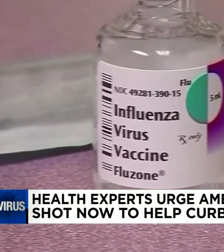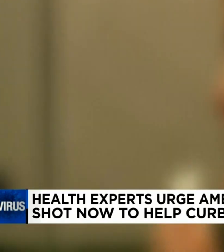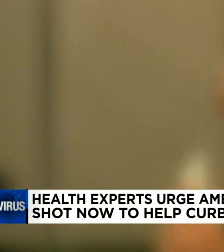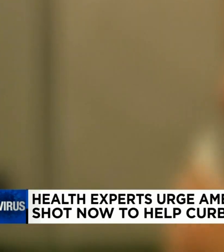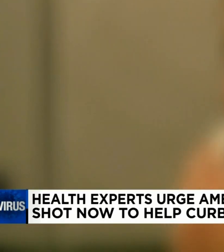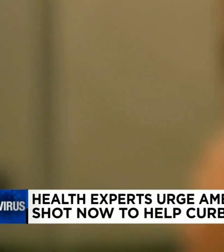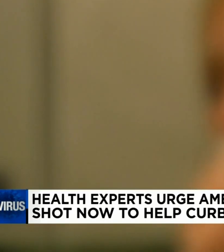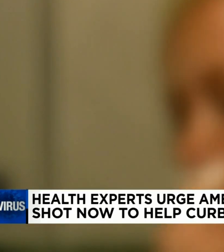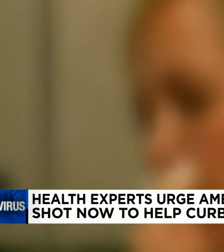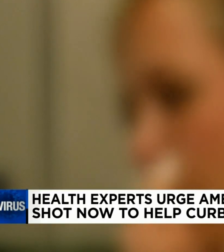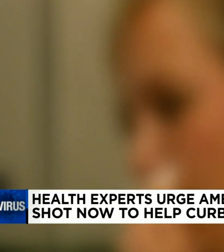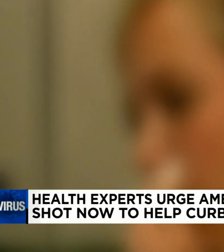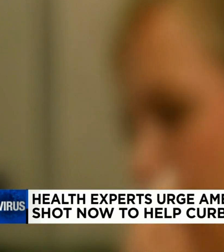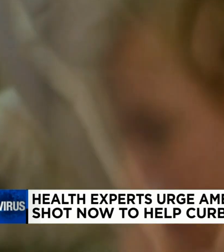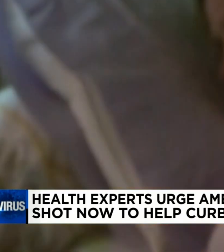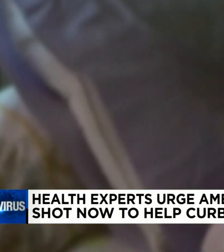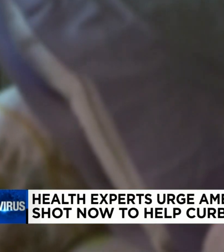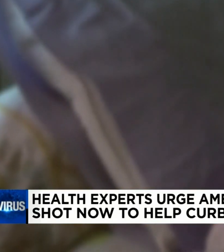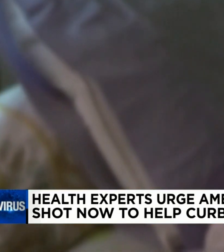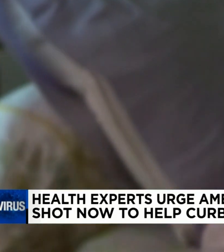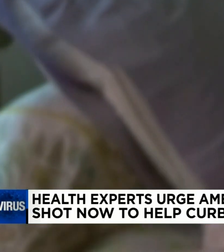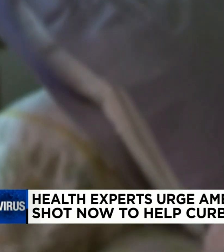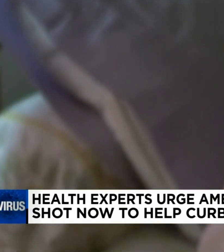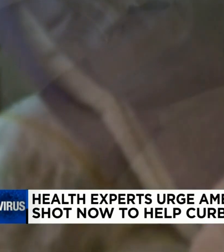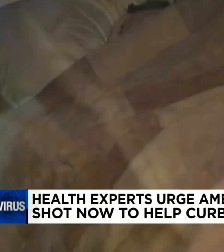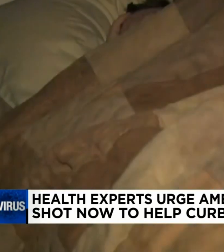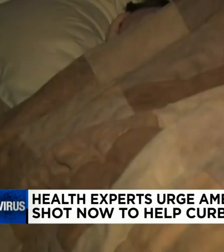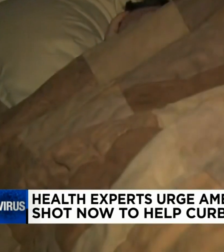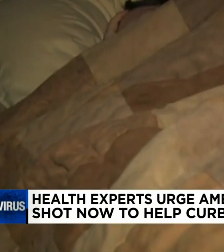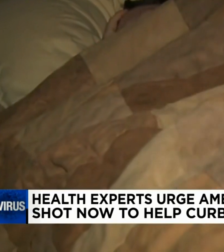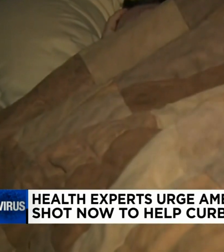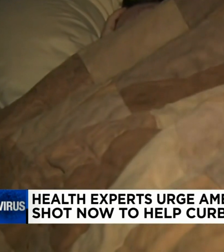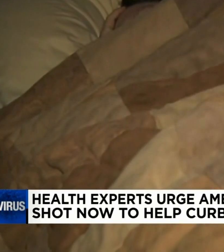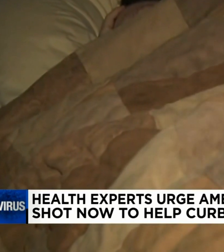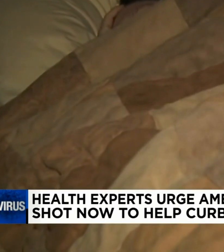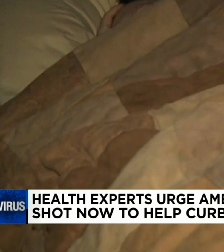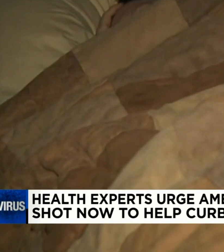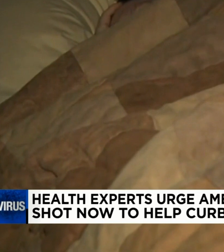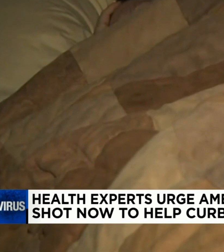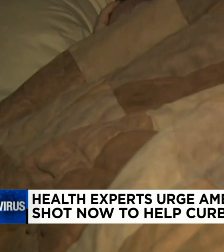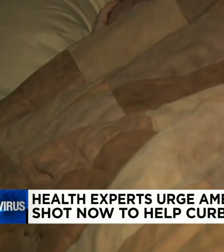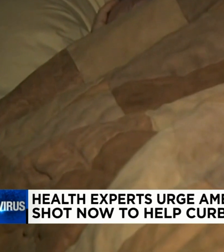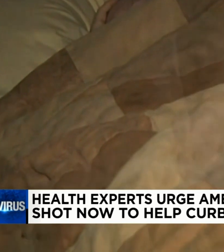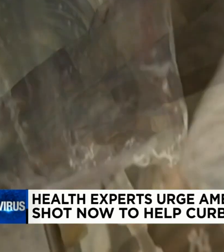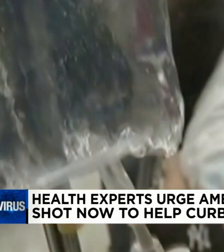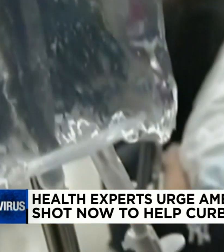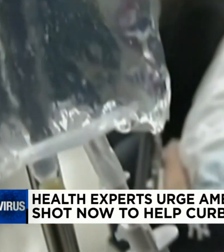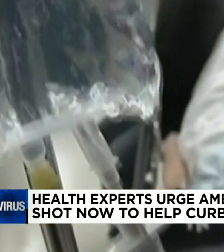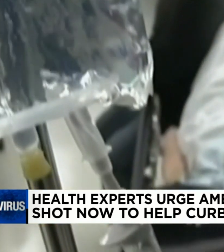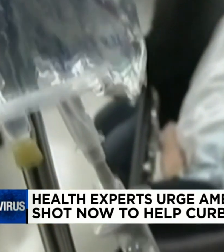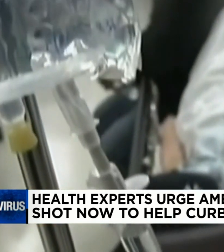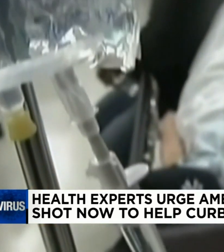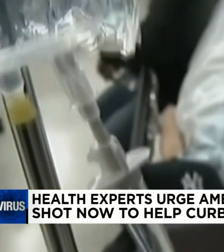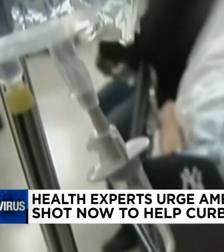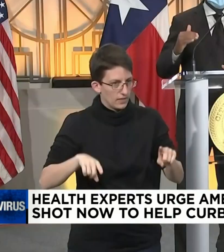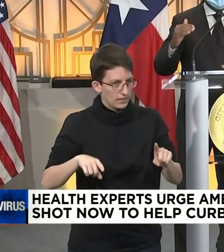ordered an additional 9 million adult doses of the flu vaccine and another 2 million pediatric doses. This year the vaccine